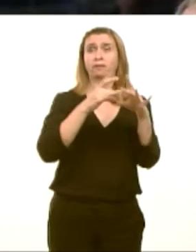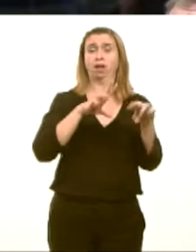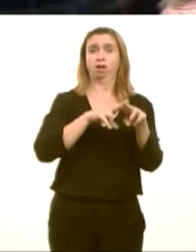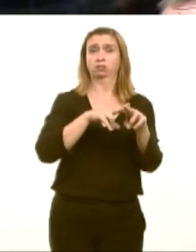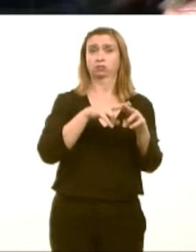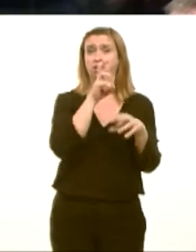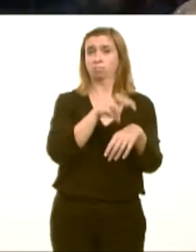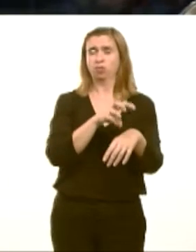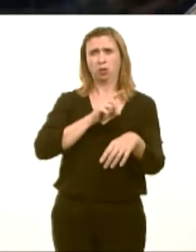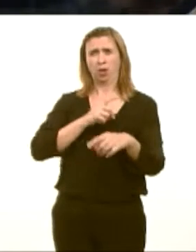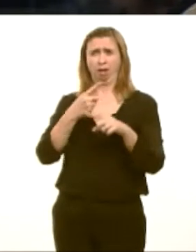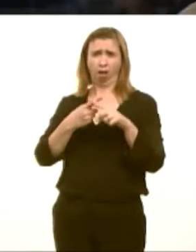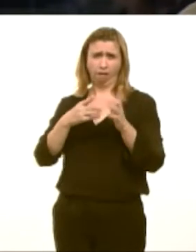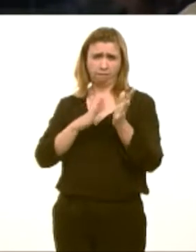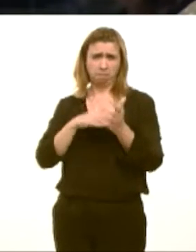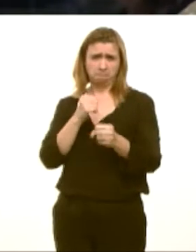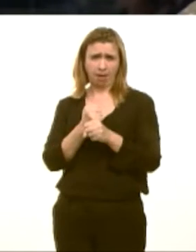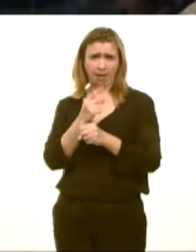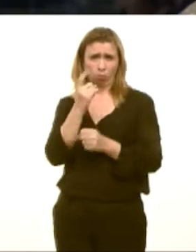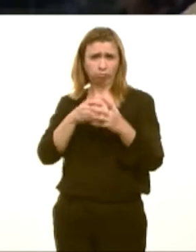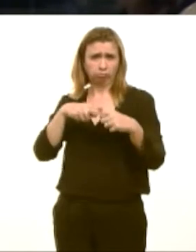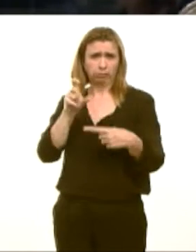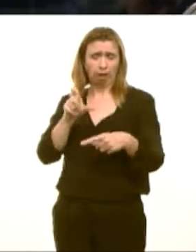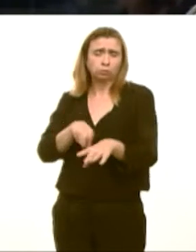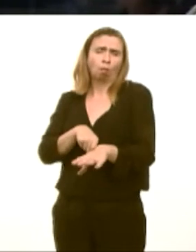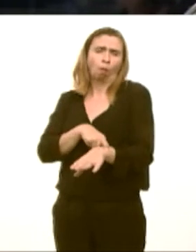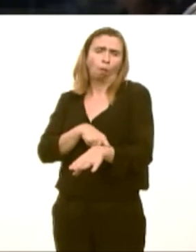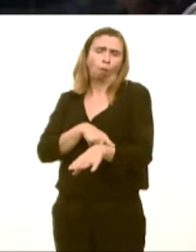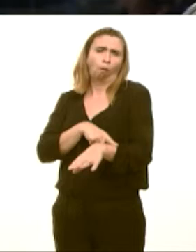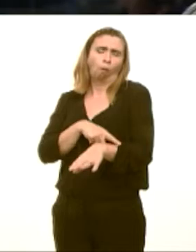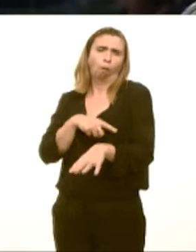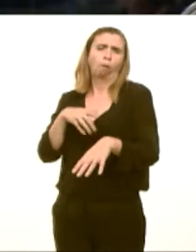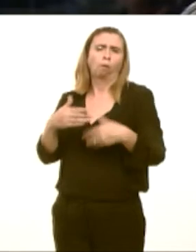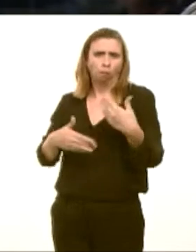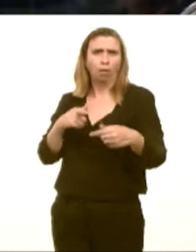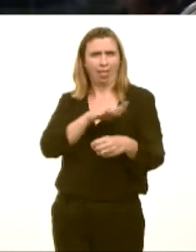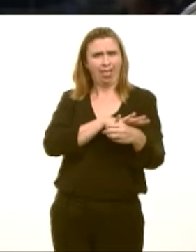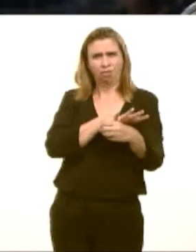in some instances, for years now, without actually having a resolution.